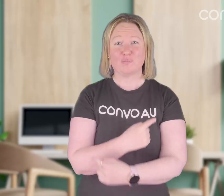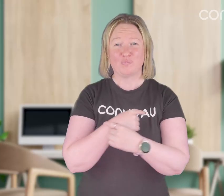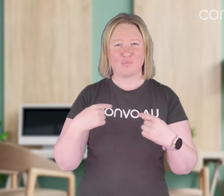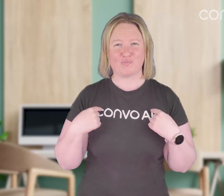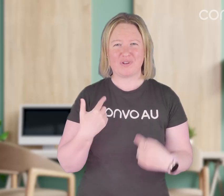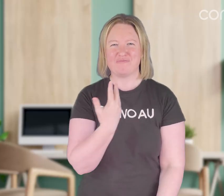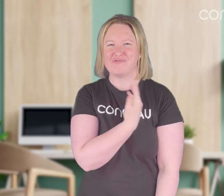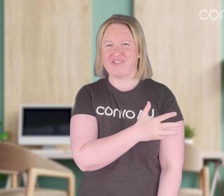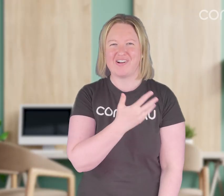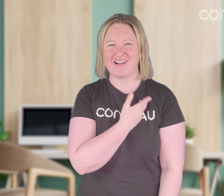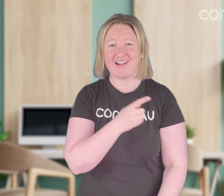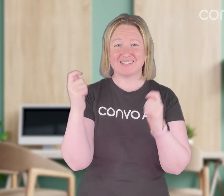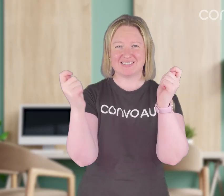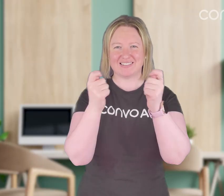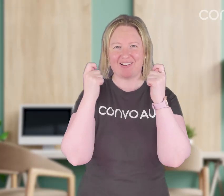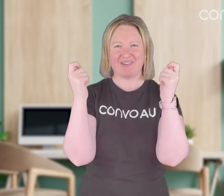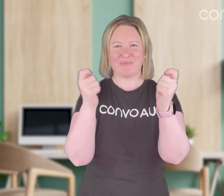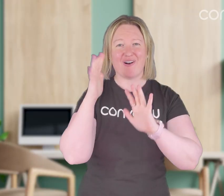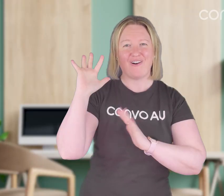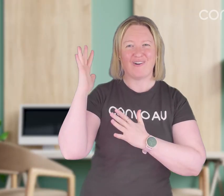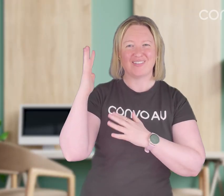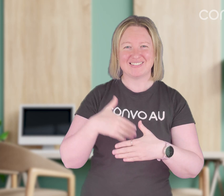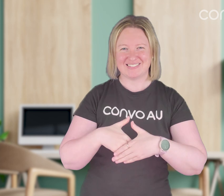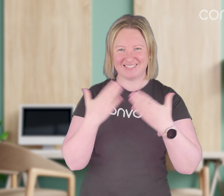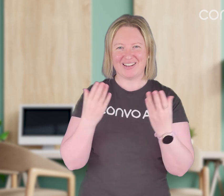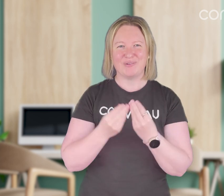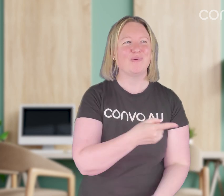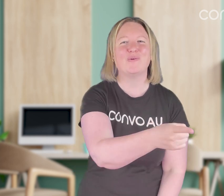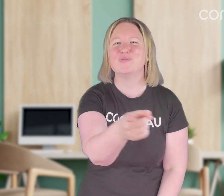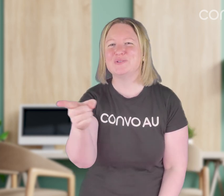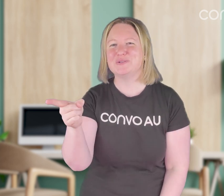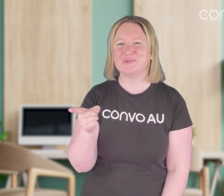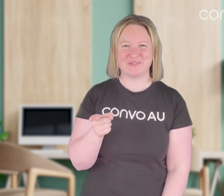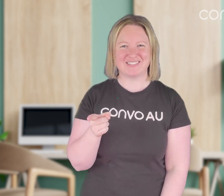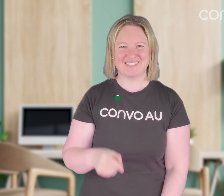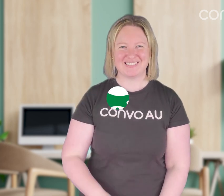We are proud to celebrate Auslan Day with all of you.